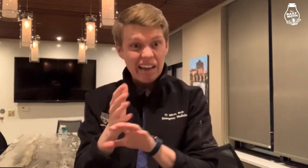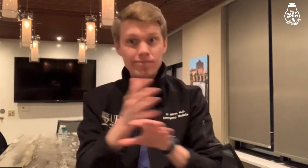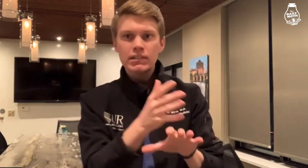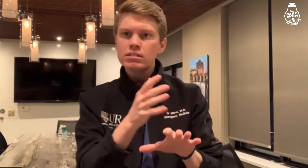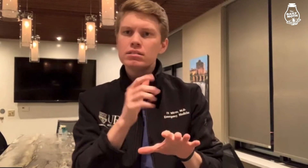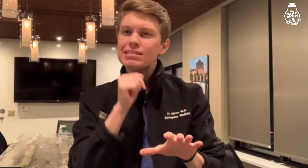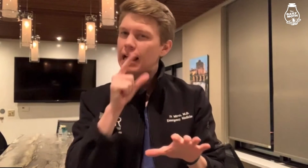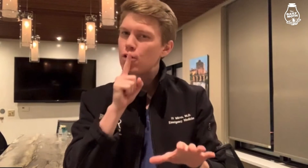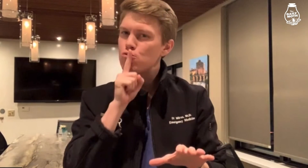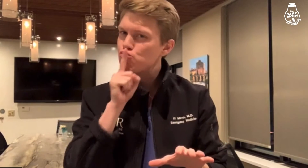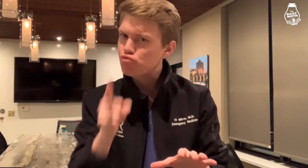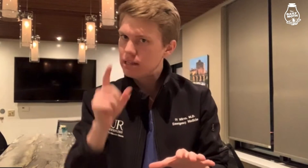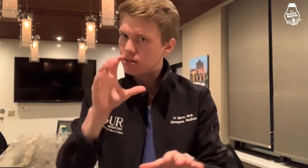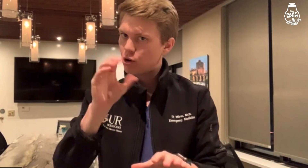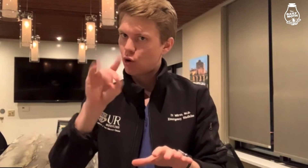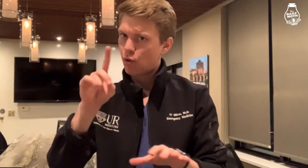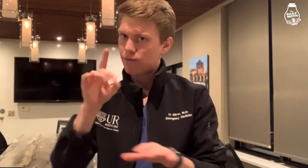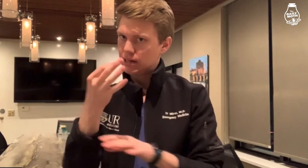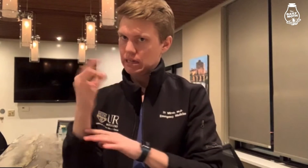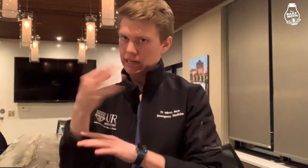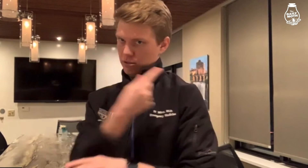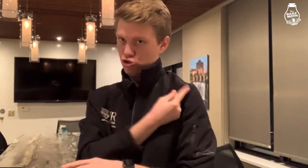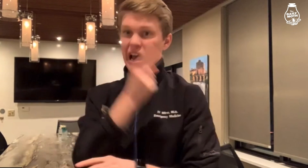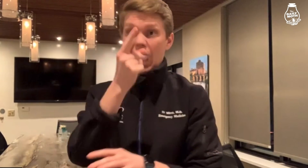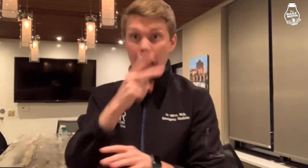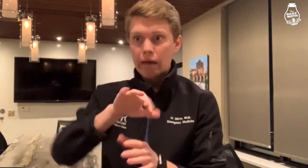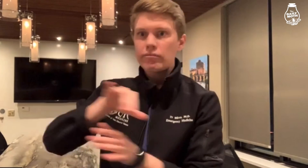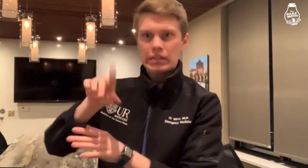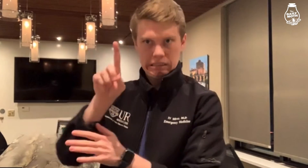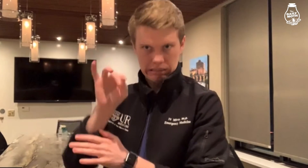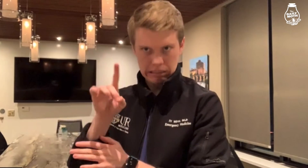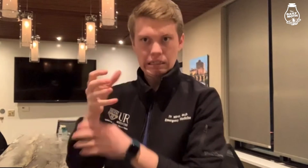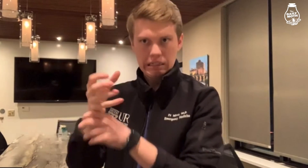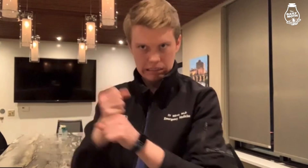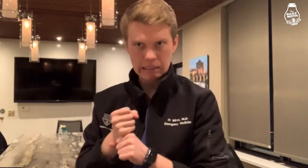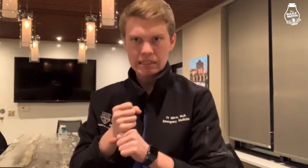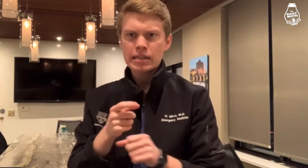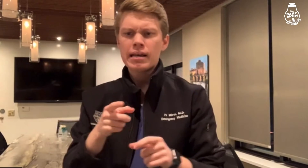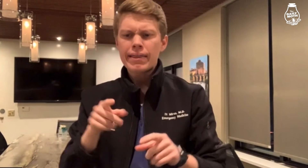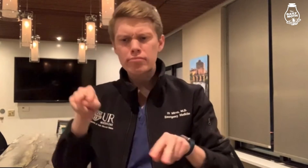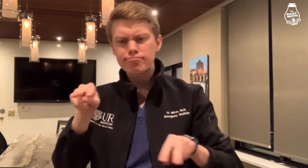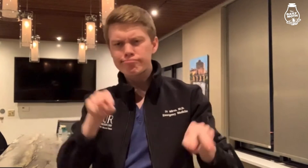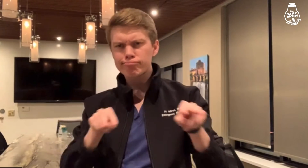Half of them did not get the actual Covid-19 vaccine, but the other half did get it.